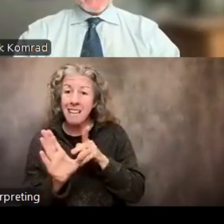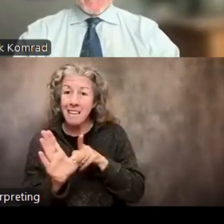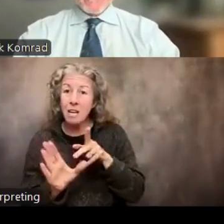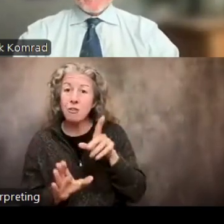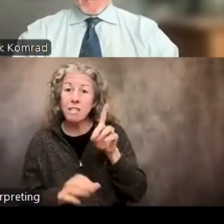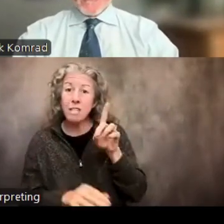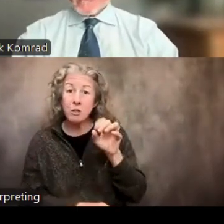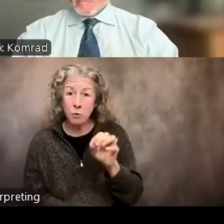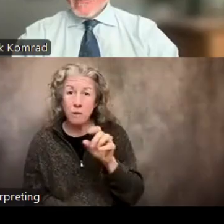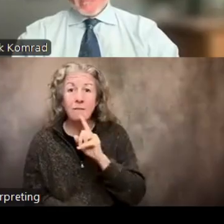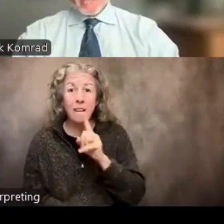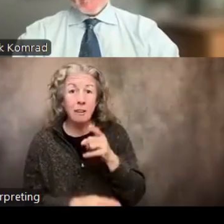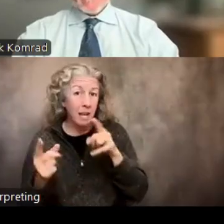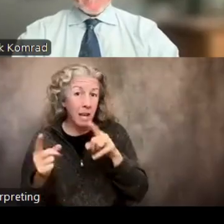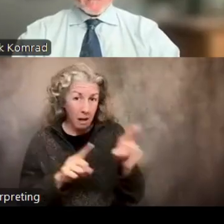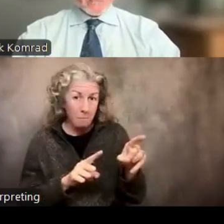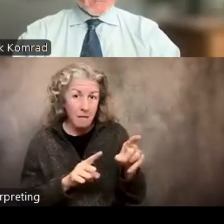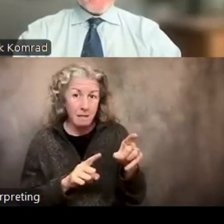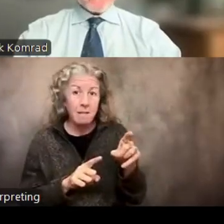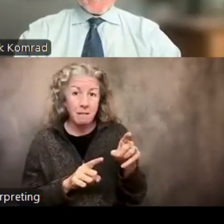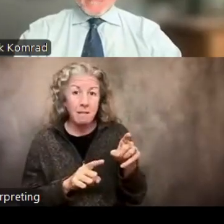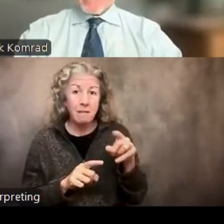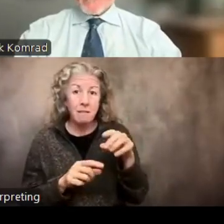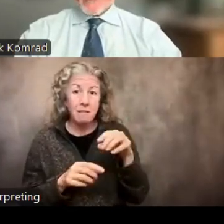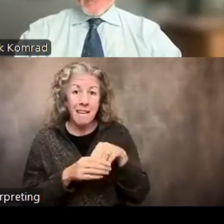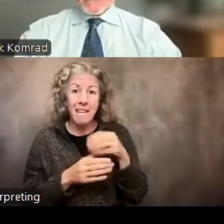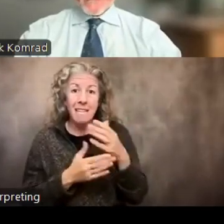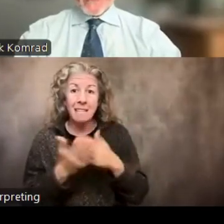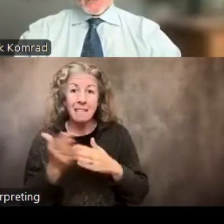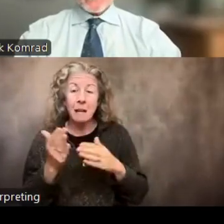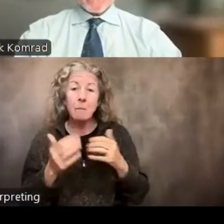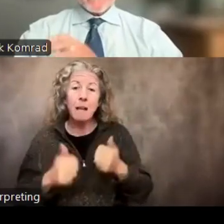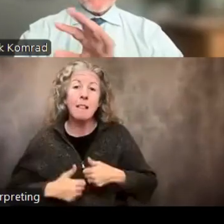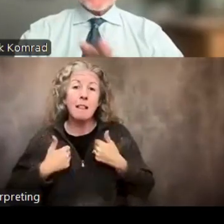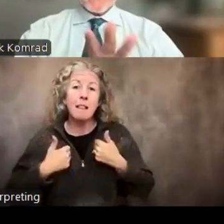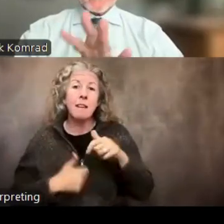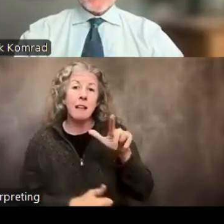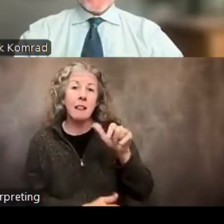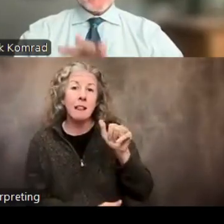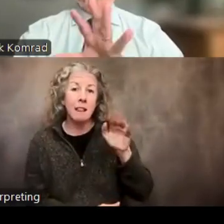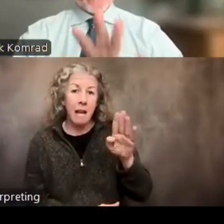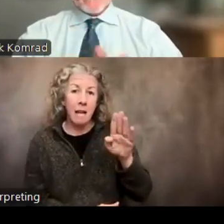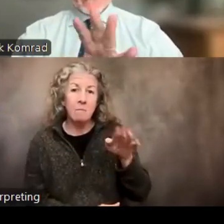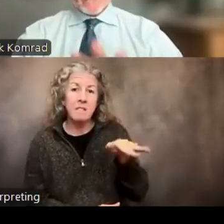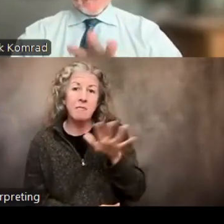taking place in the certain living laboratories around the world. And I first want to acquaint you with what's going